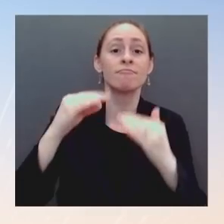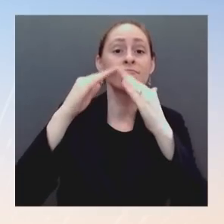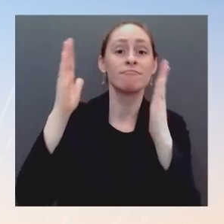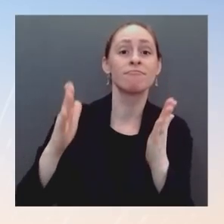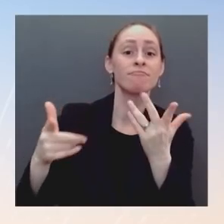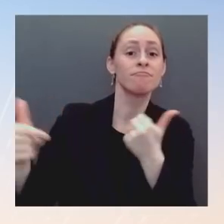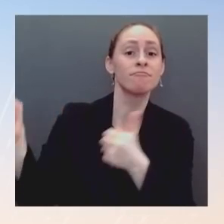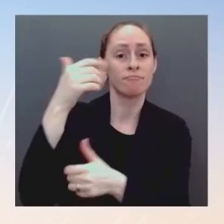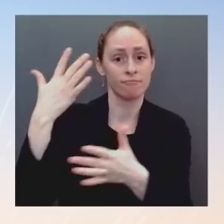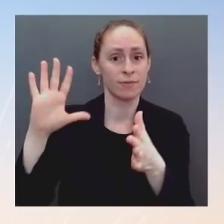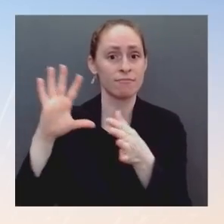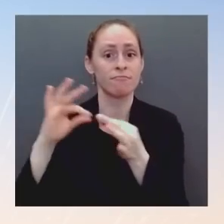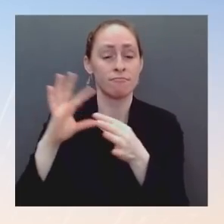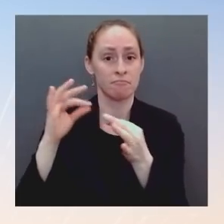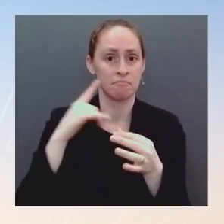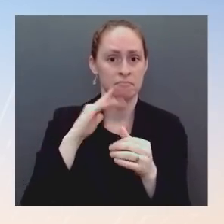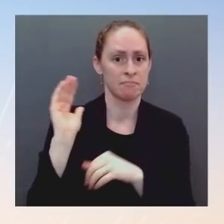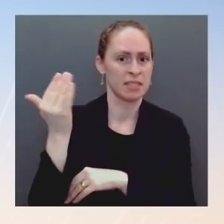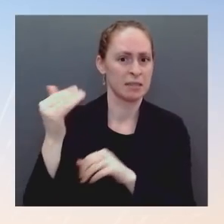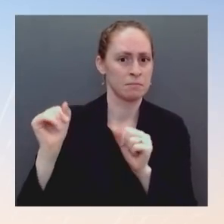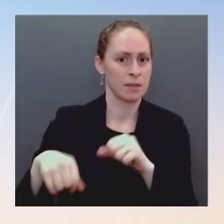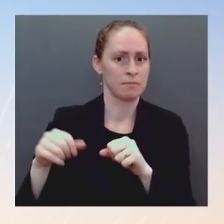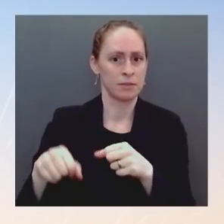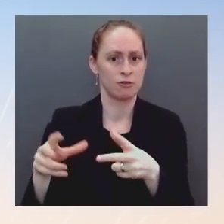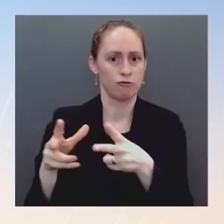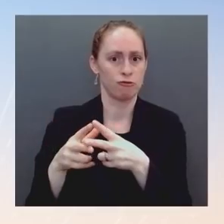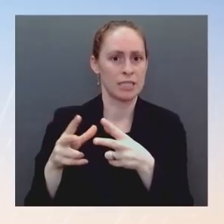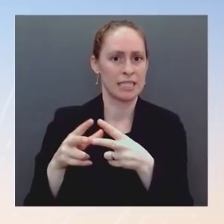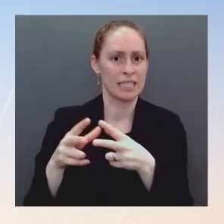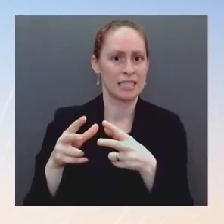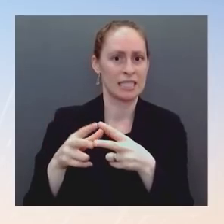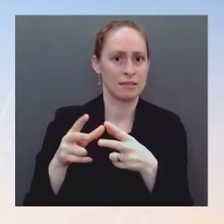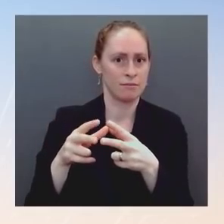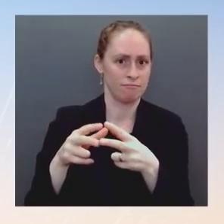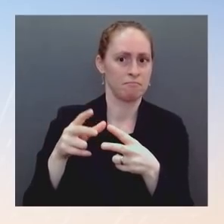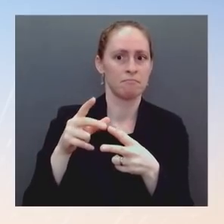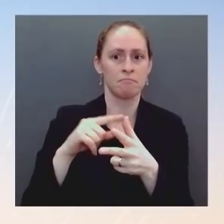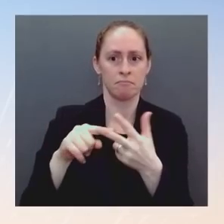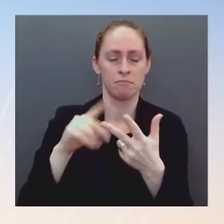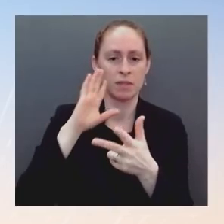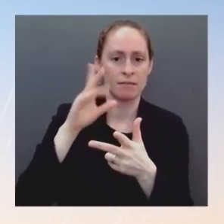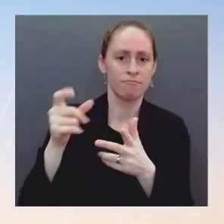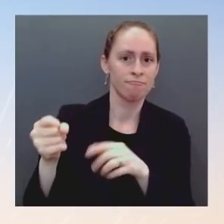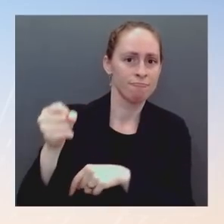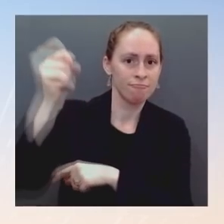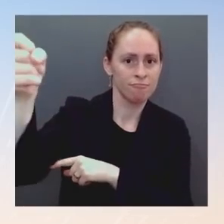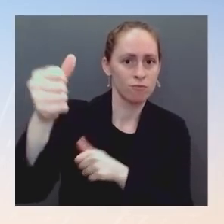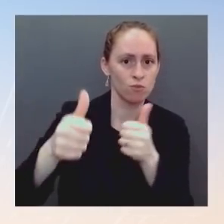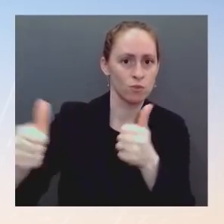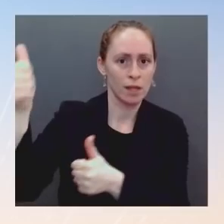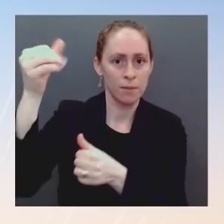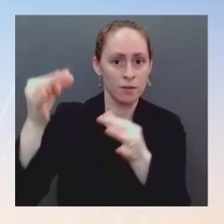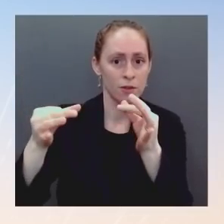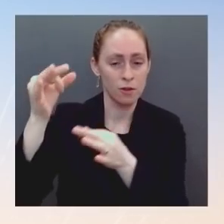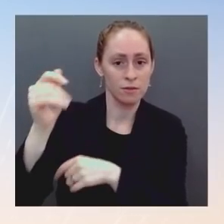I wonder then: For our reporting, would it be more accurate to say "a dozen," "dozens," plural, women under consideration? Ms. Psaki: I understand your efforts.